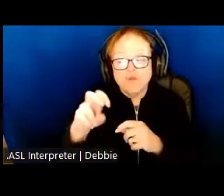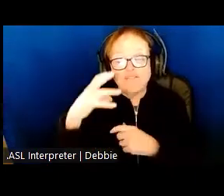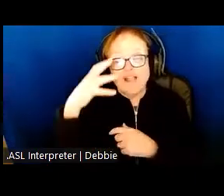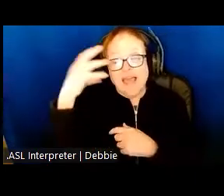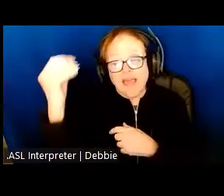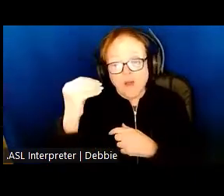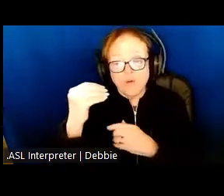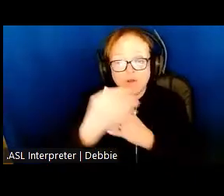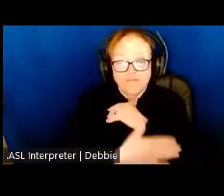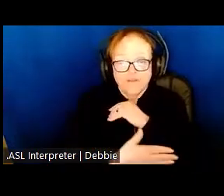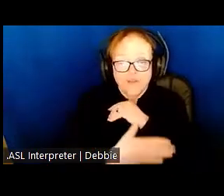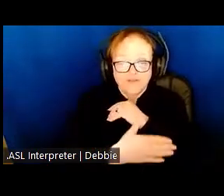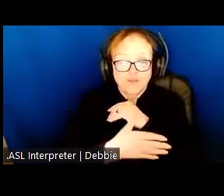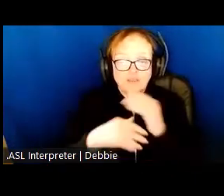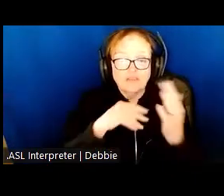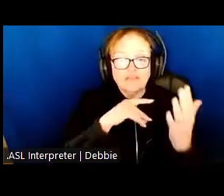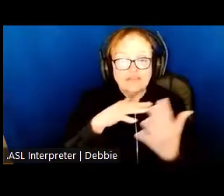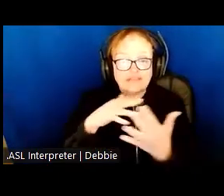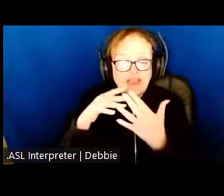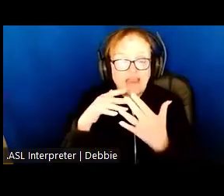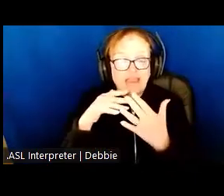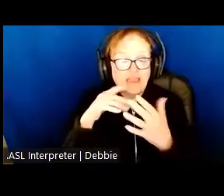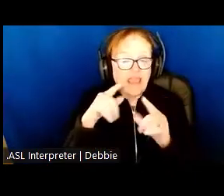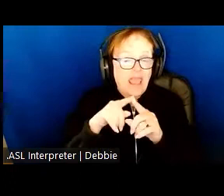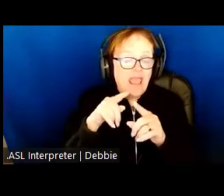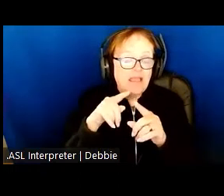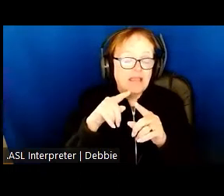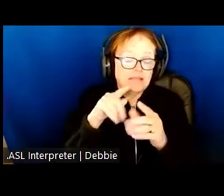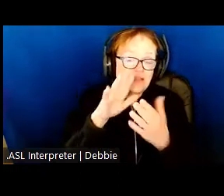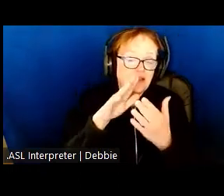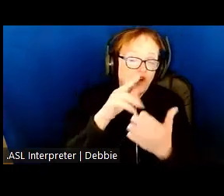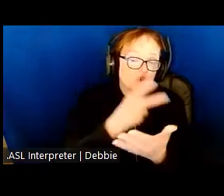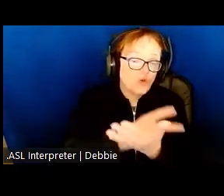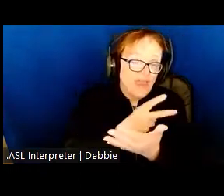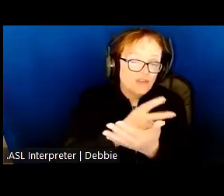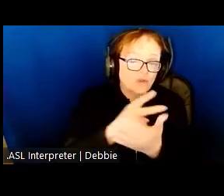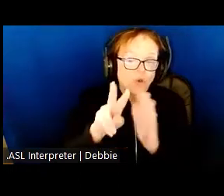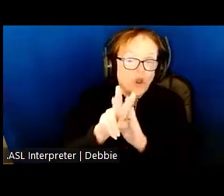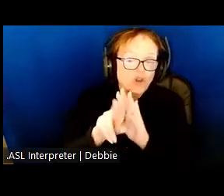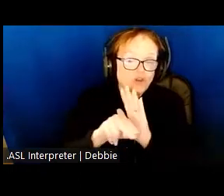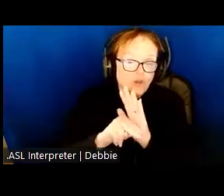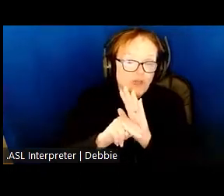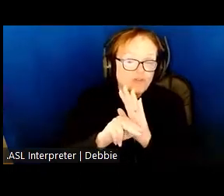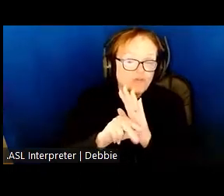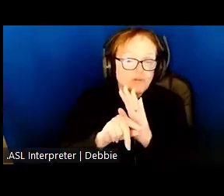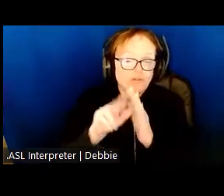study as a matriculated student in either a graduate or undergraduate program, or purchase